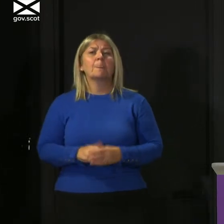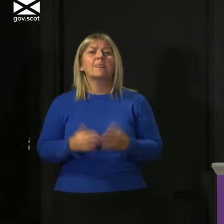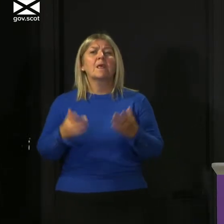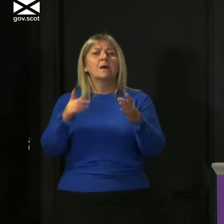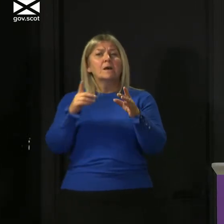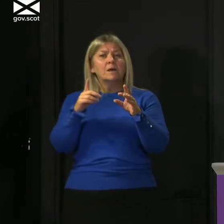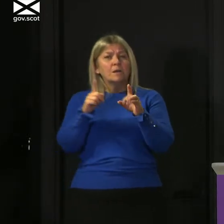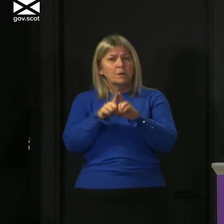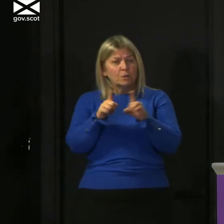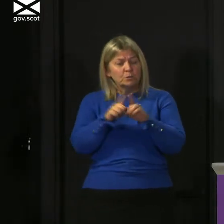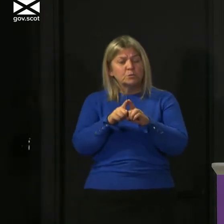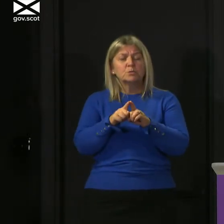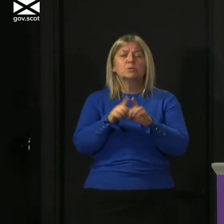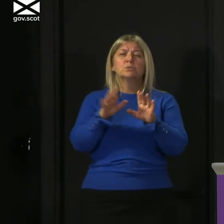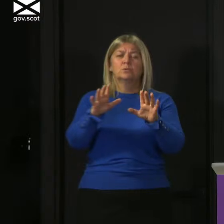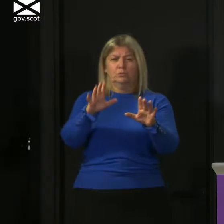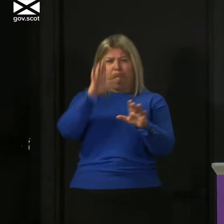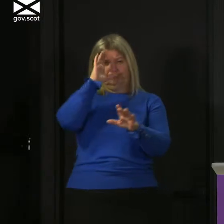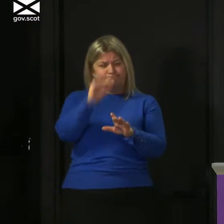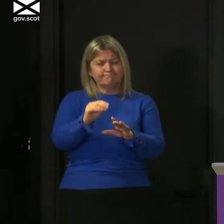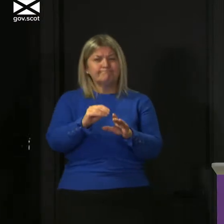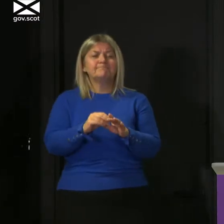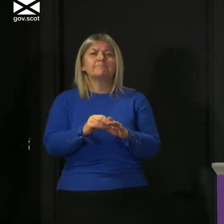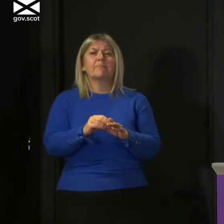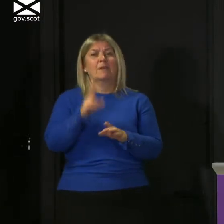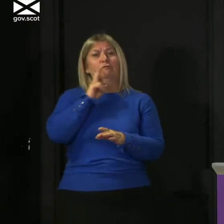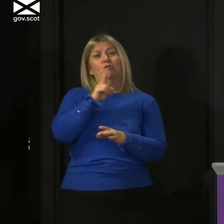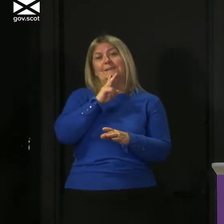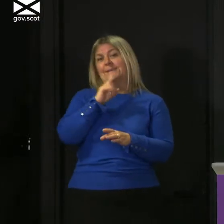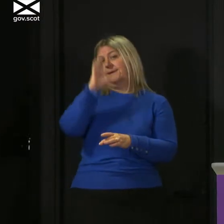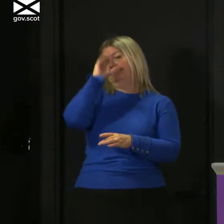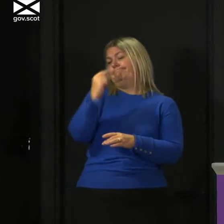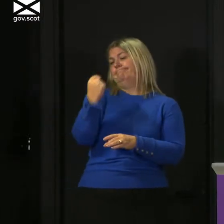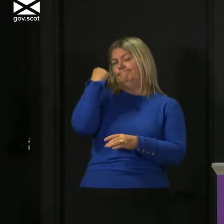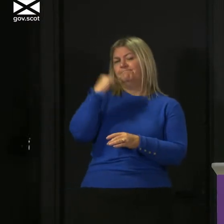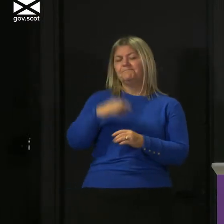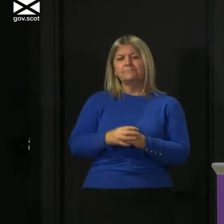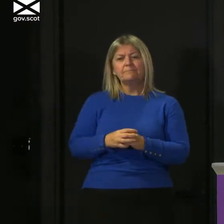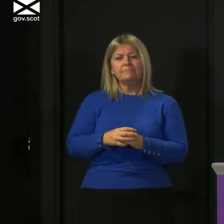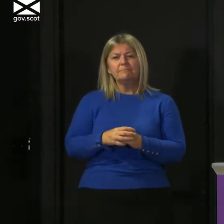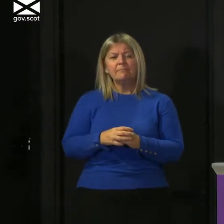just as a contextual point, I made this point on Friday, and it doesn't take away from the